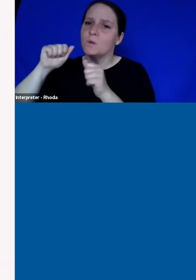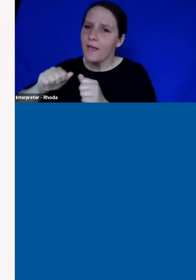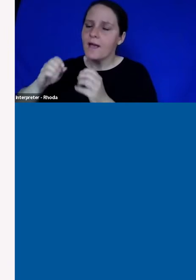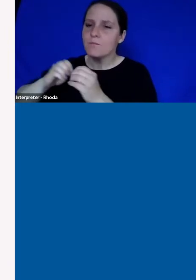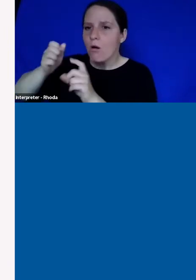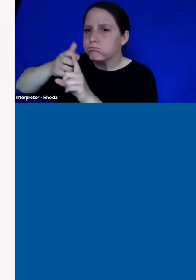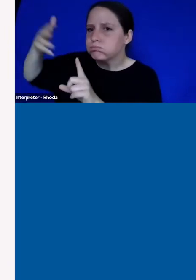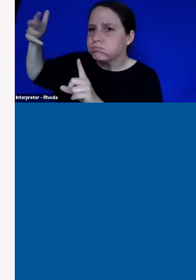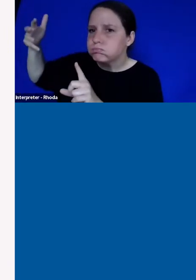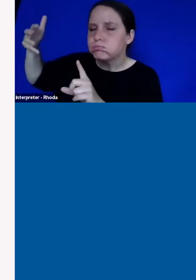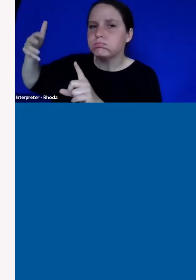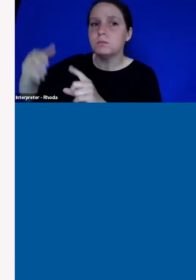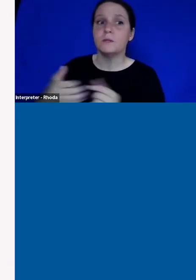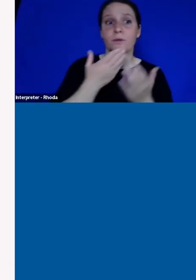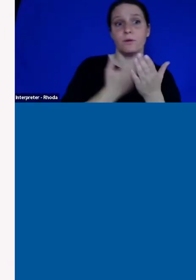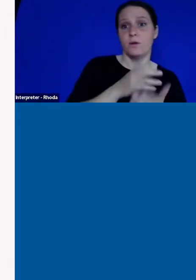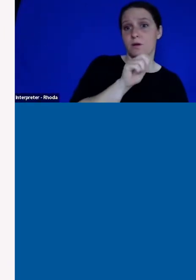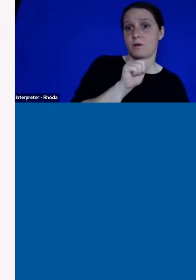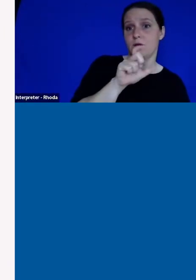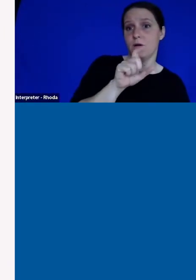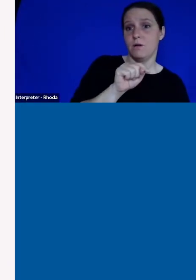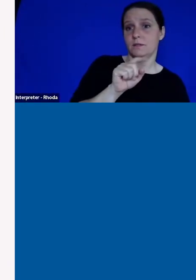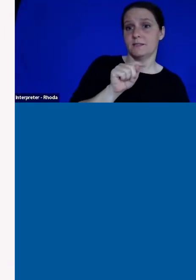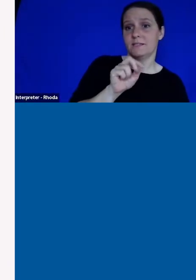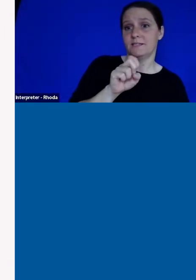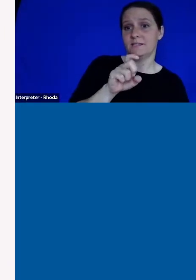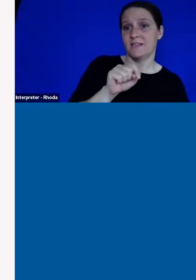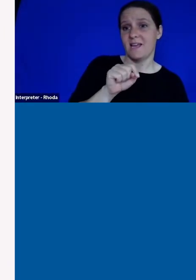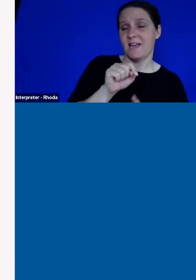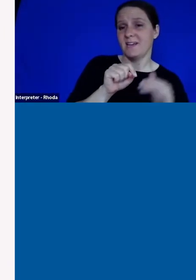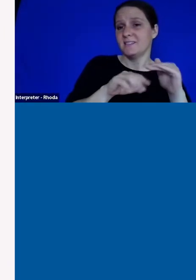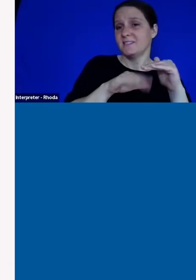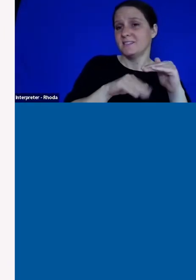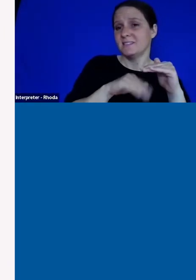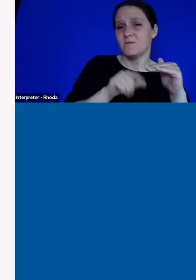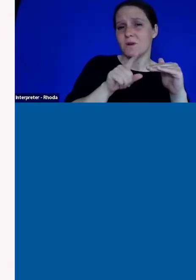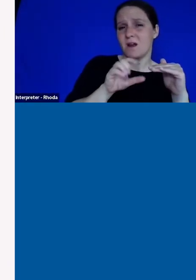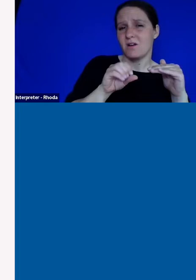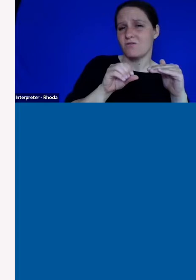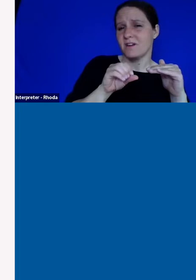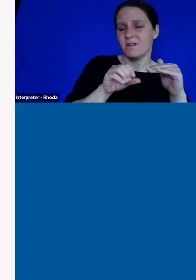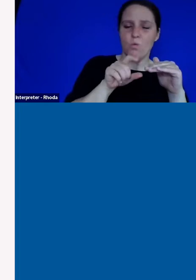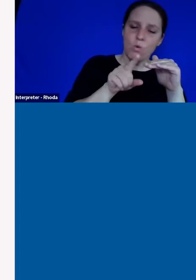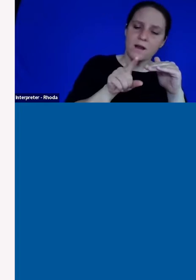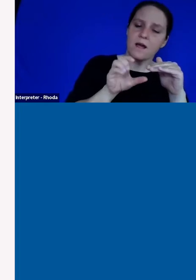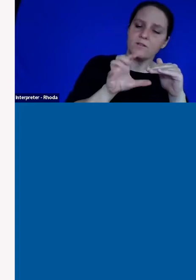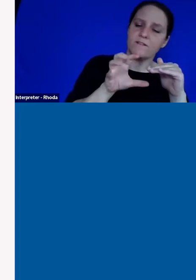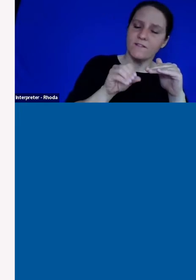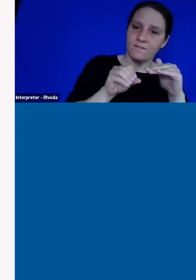because good alt text should have about a hundred to 150 characters max, whereas image descriptions go in your caption,